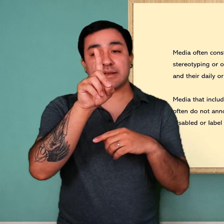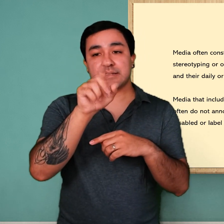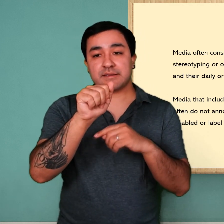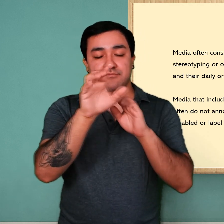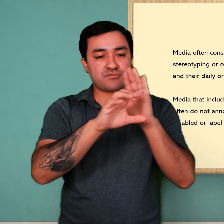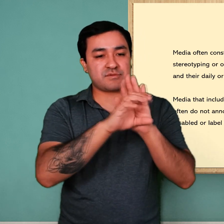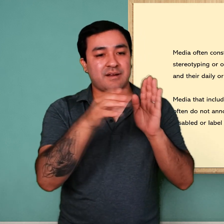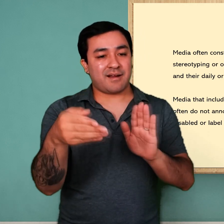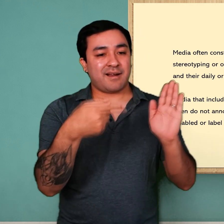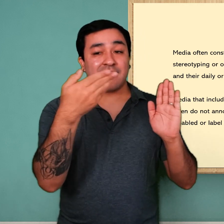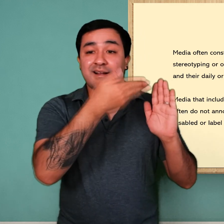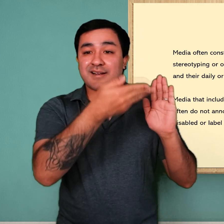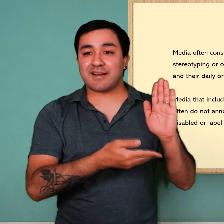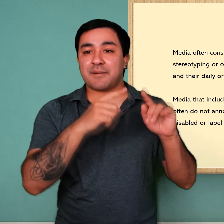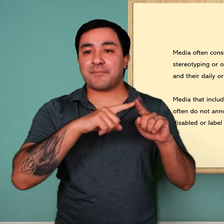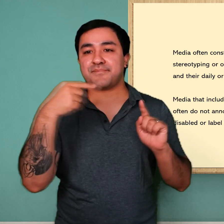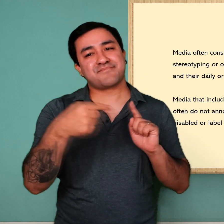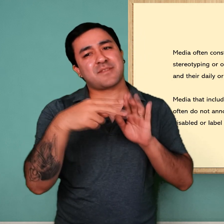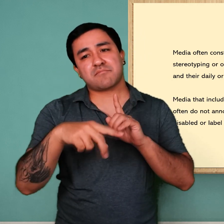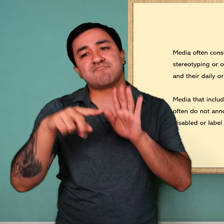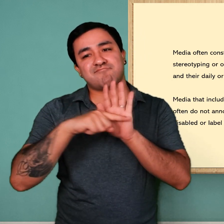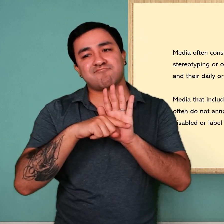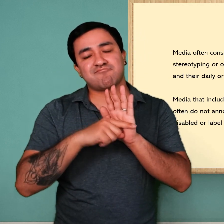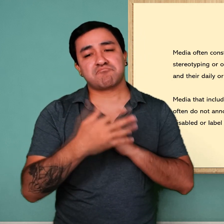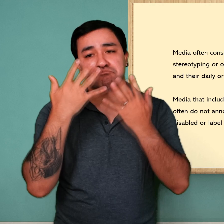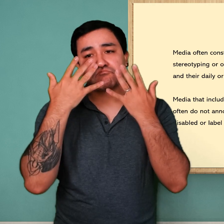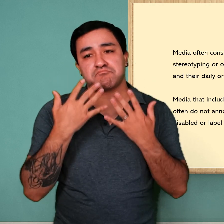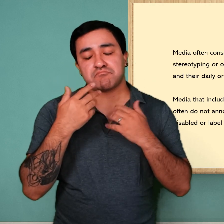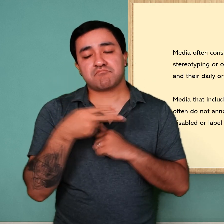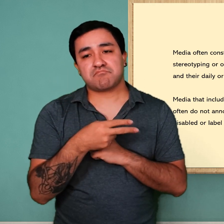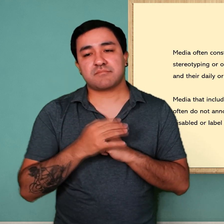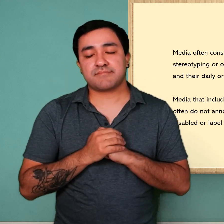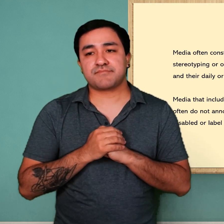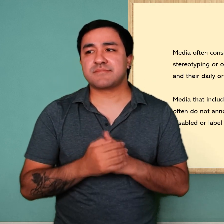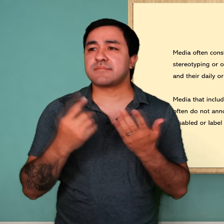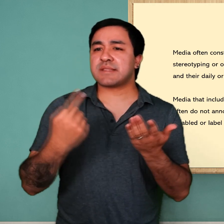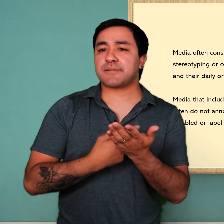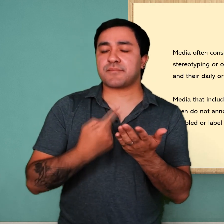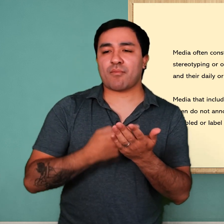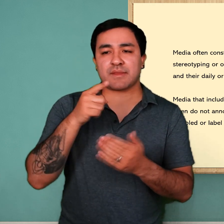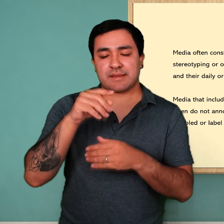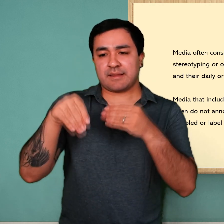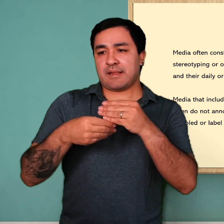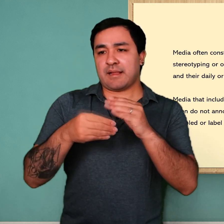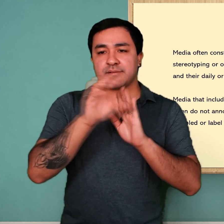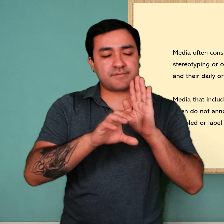media will often focus on their differences, negatives, or a lack of blank. The characters